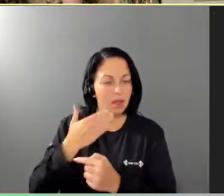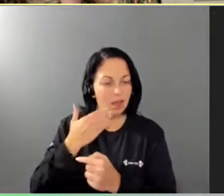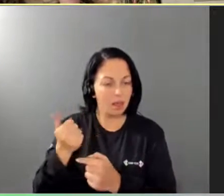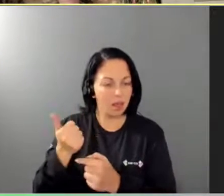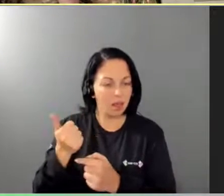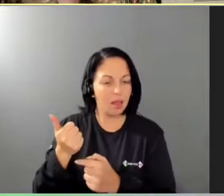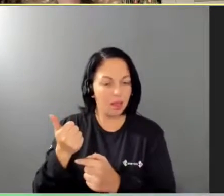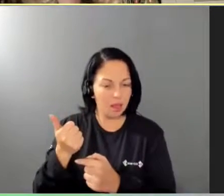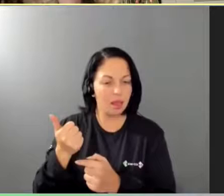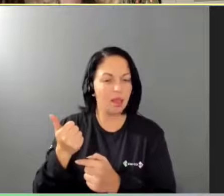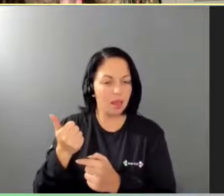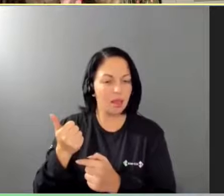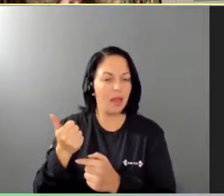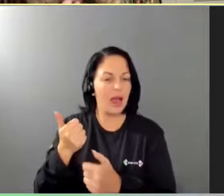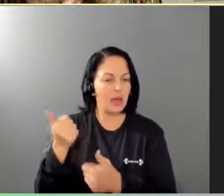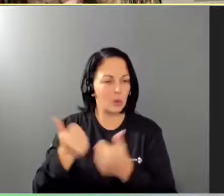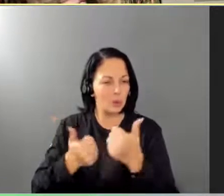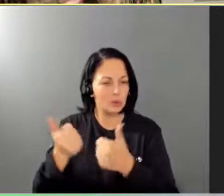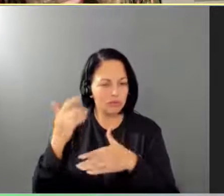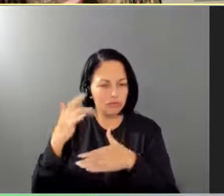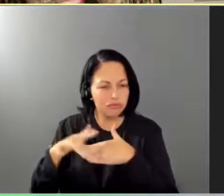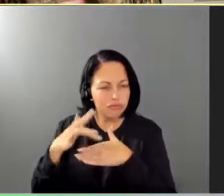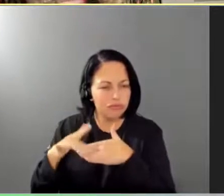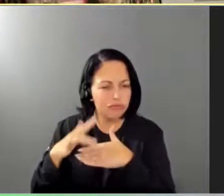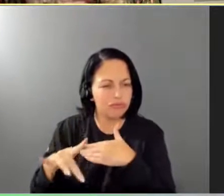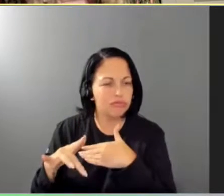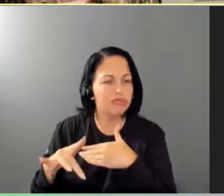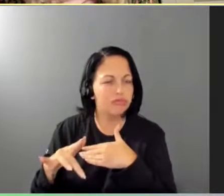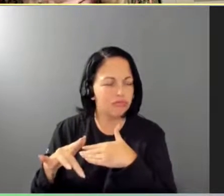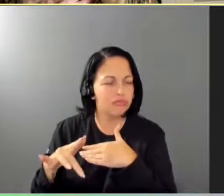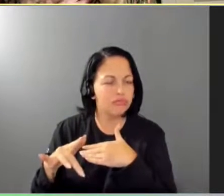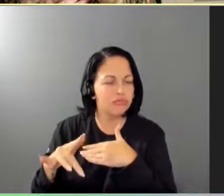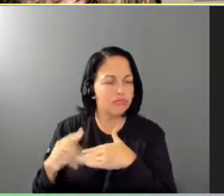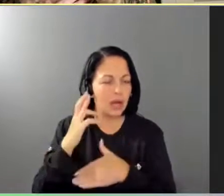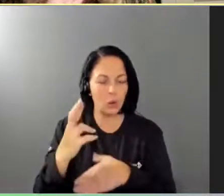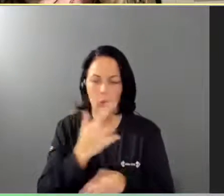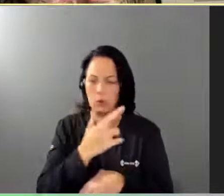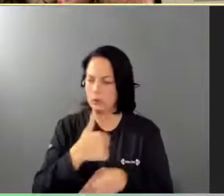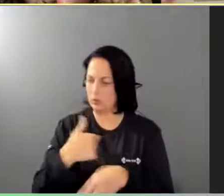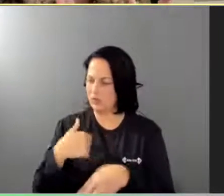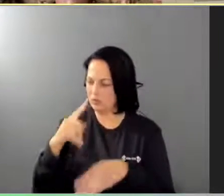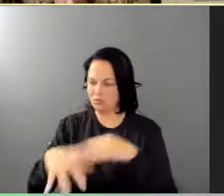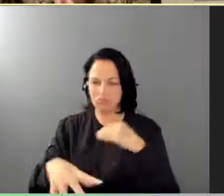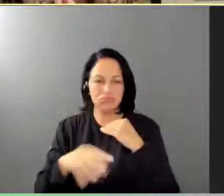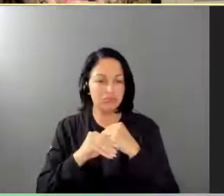For now I haven't done the research on which HTML linter